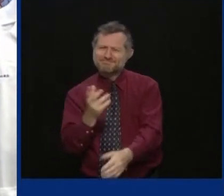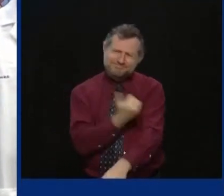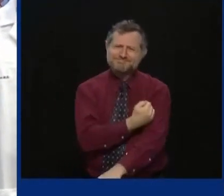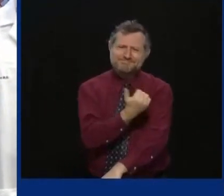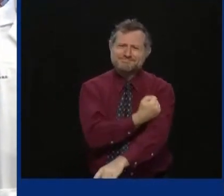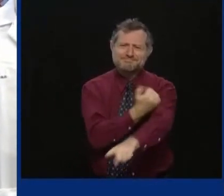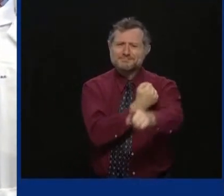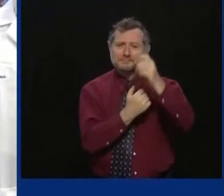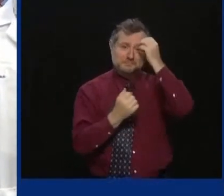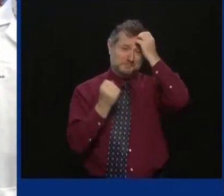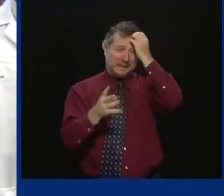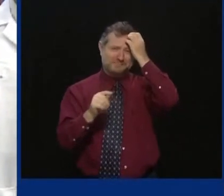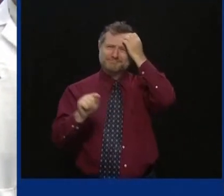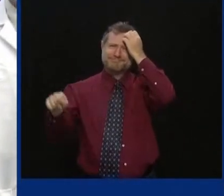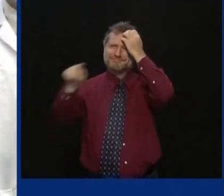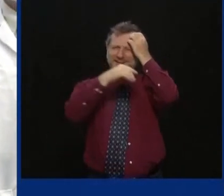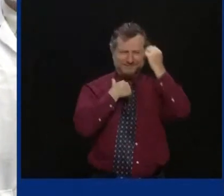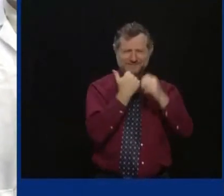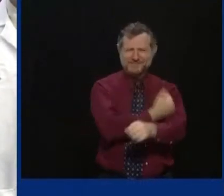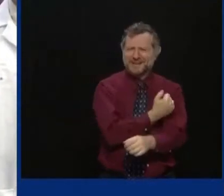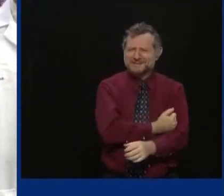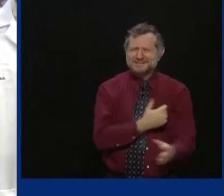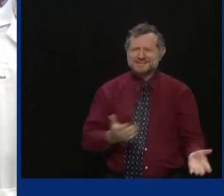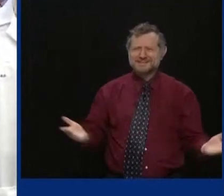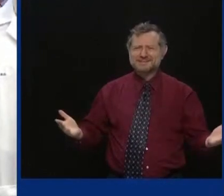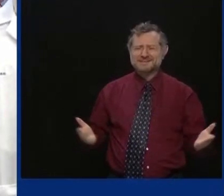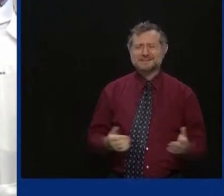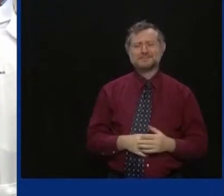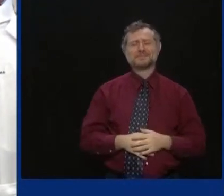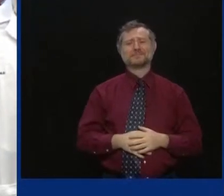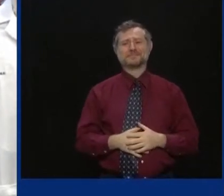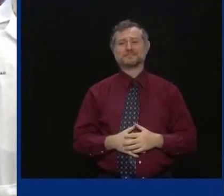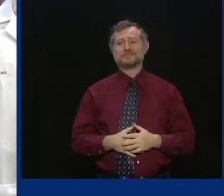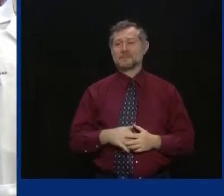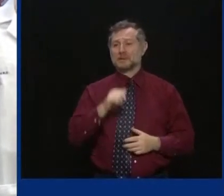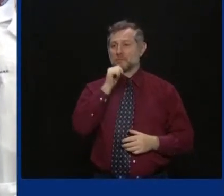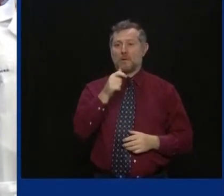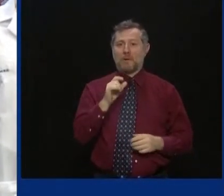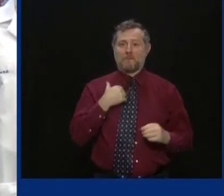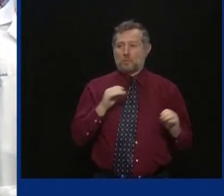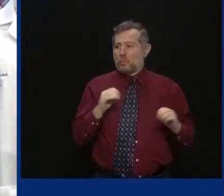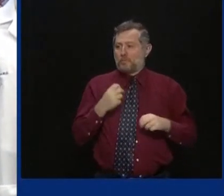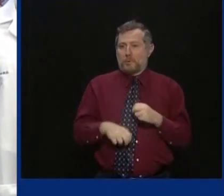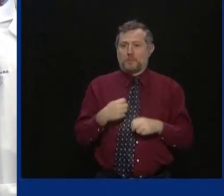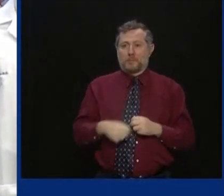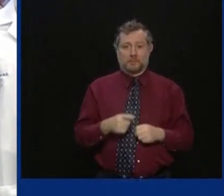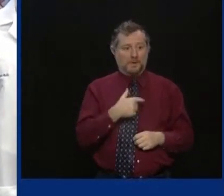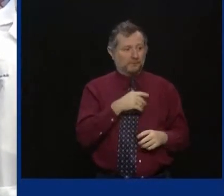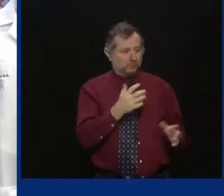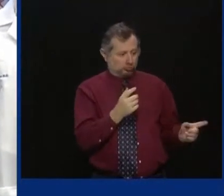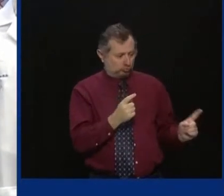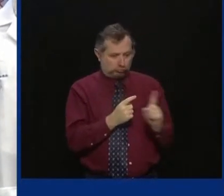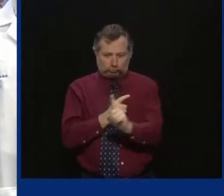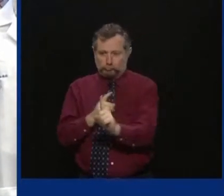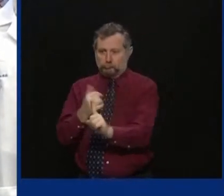ENOUGH HOURS IN A DAY BUT COME